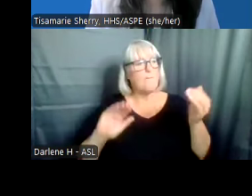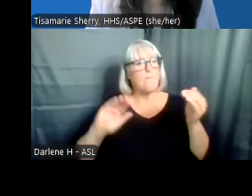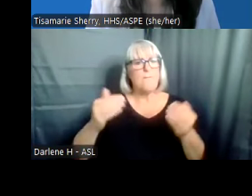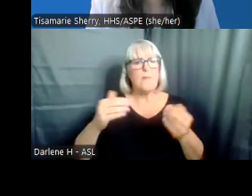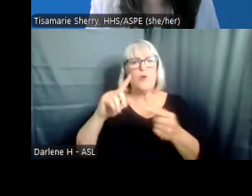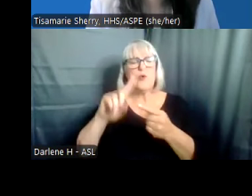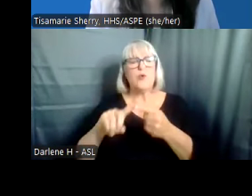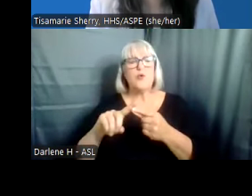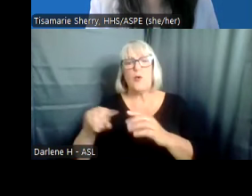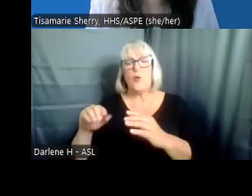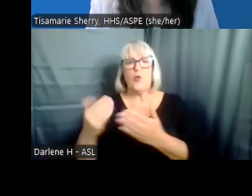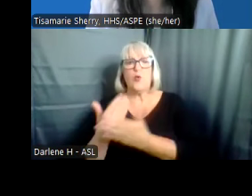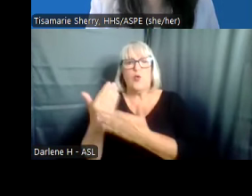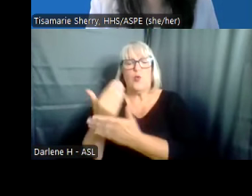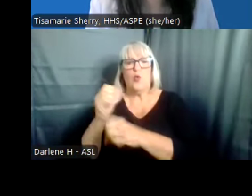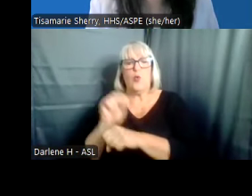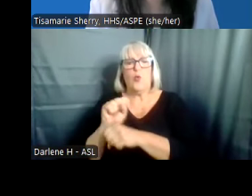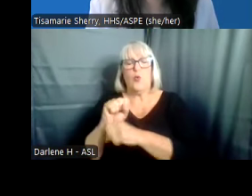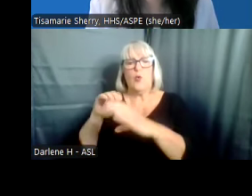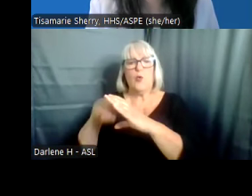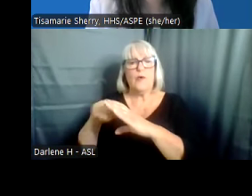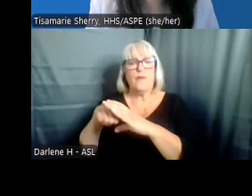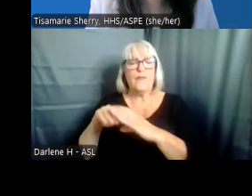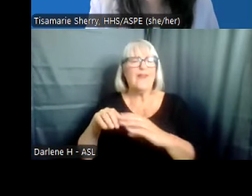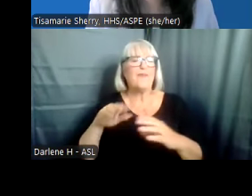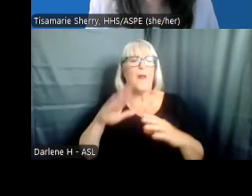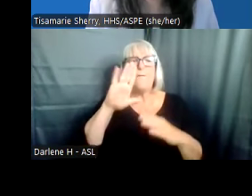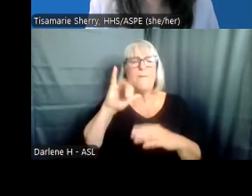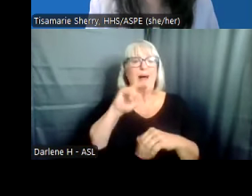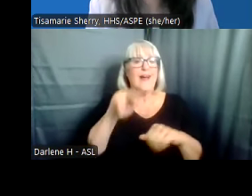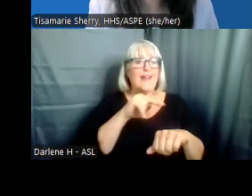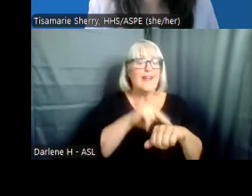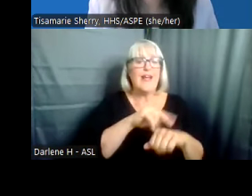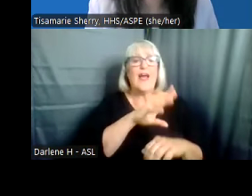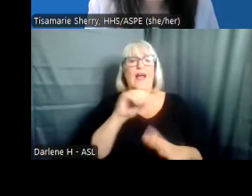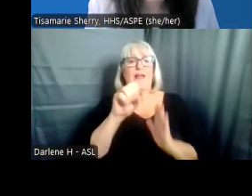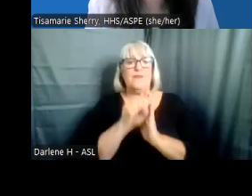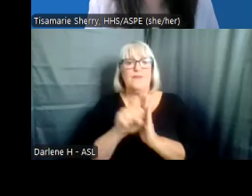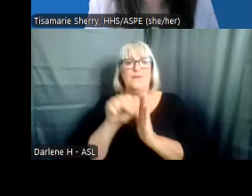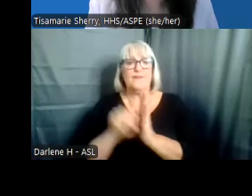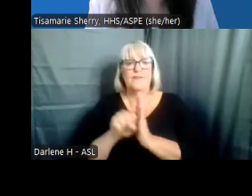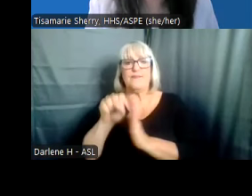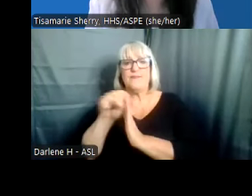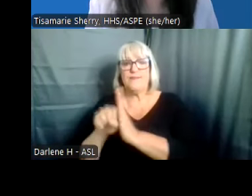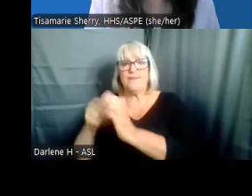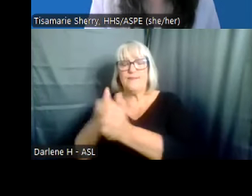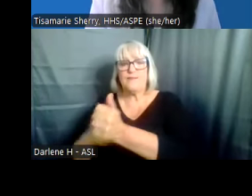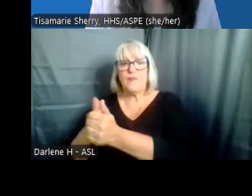both nationally and state by state, using more recent data. And I'll turn it over to Dr. Glenn to